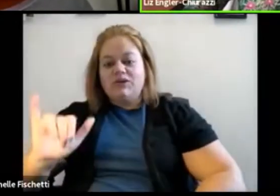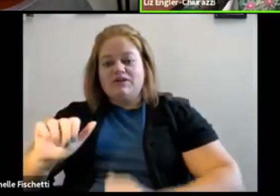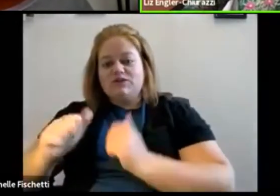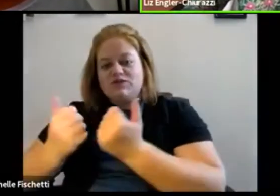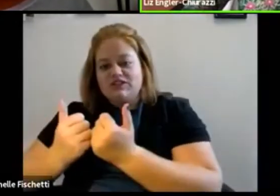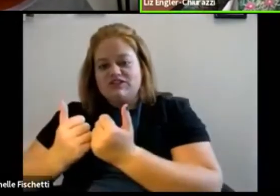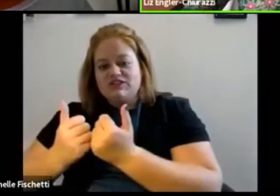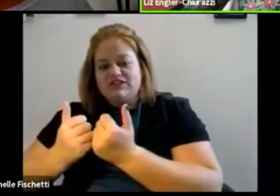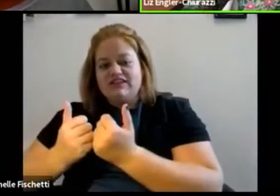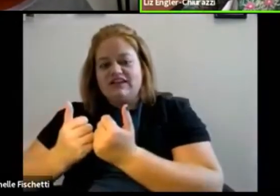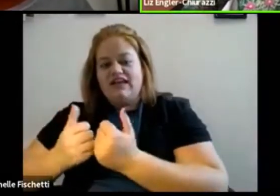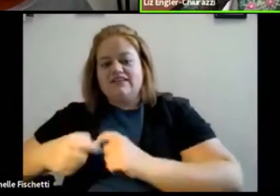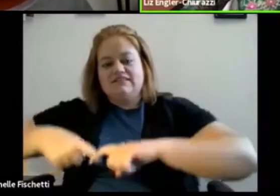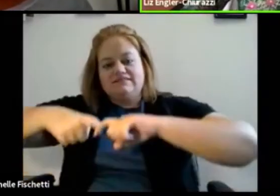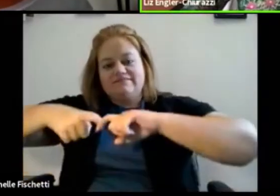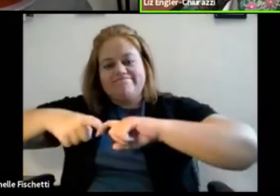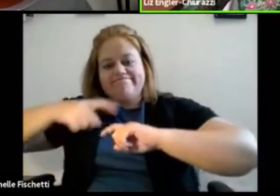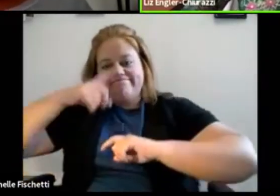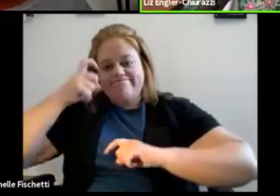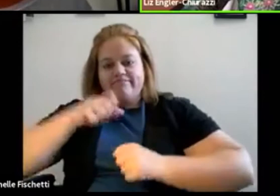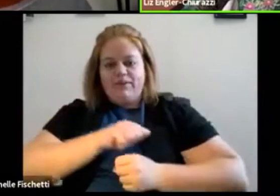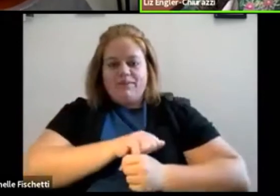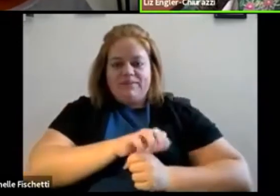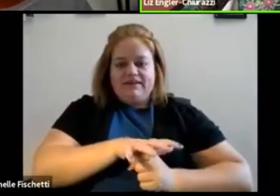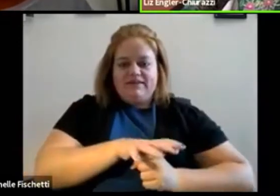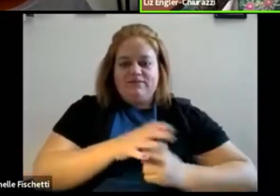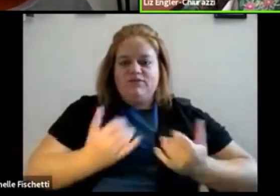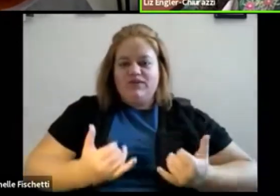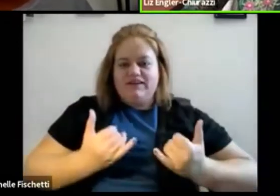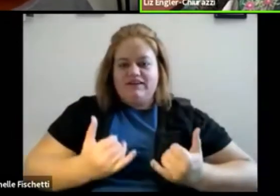back given the current pandemic situations and the risk to public health